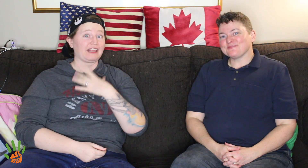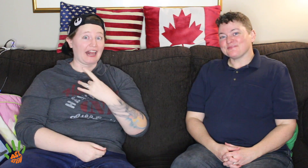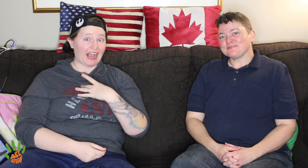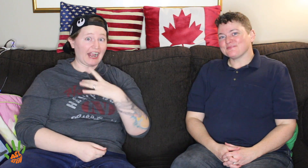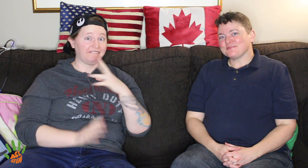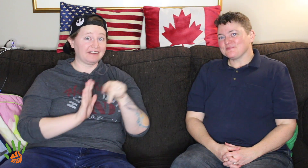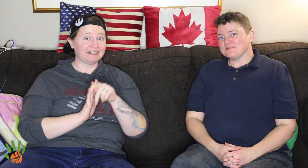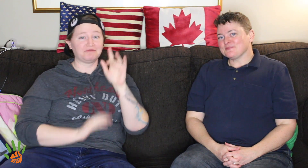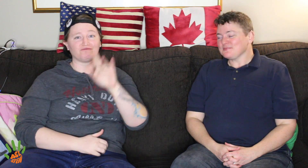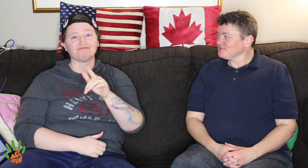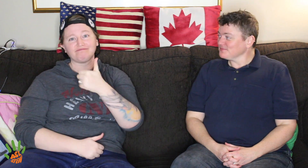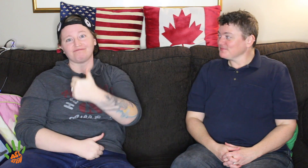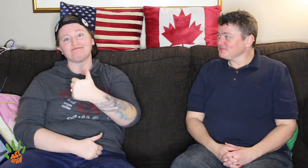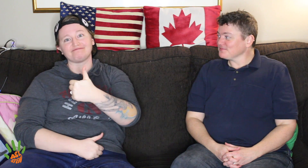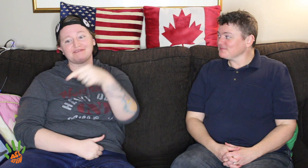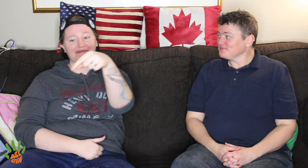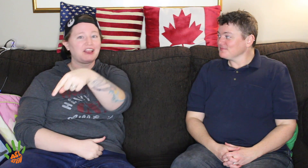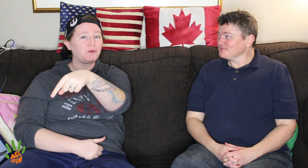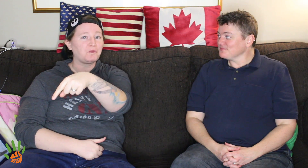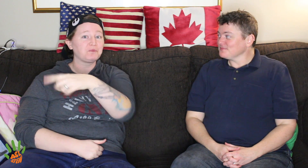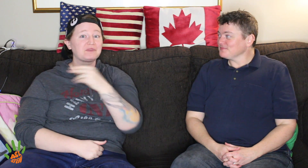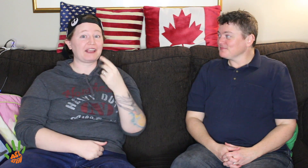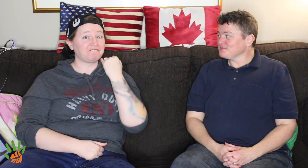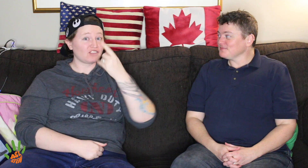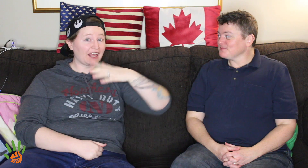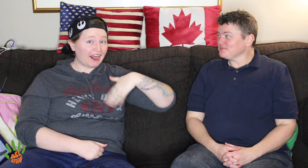If you liked this video, click LIKE down there.